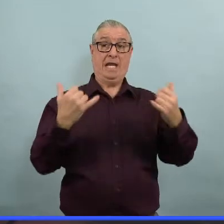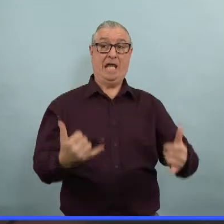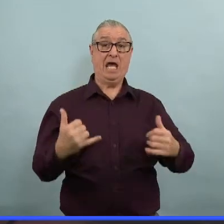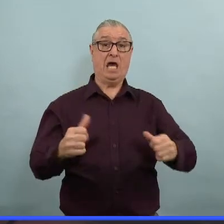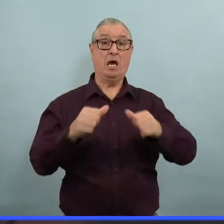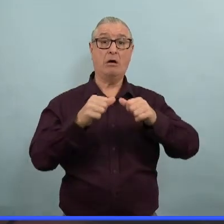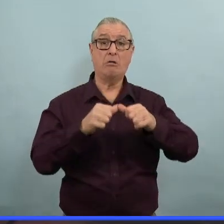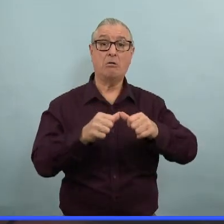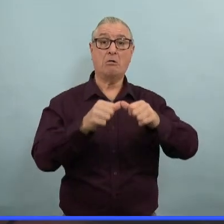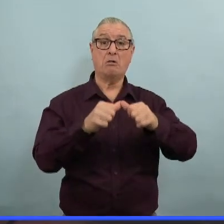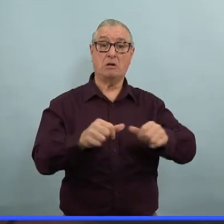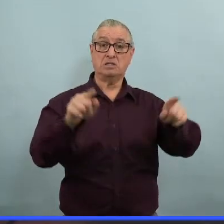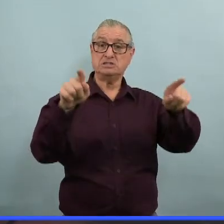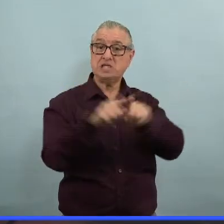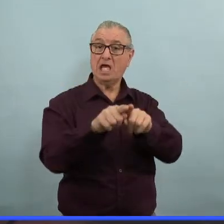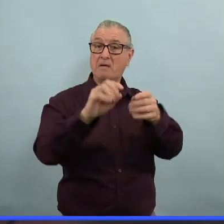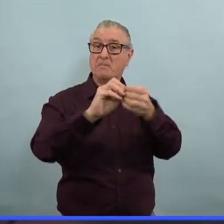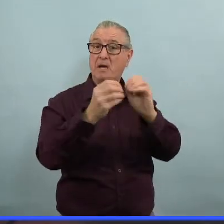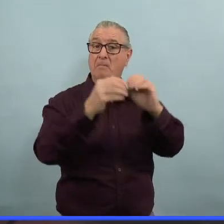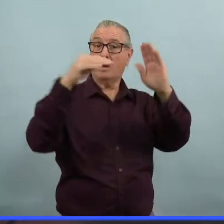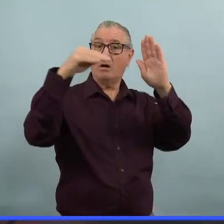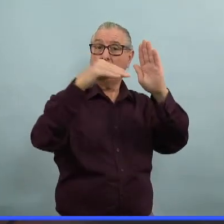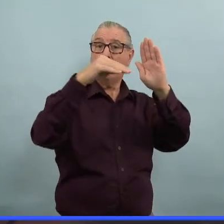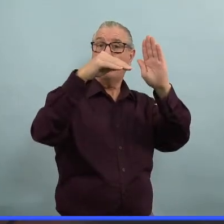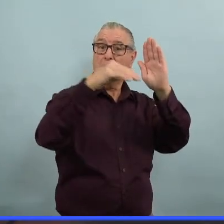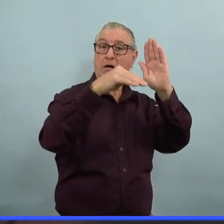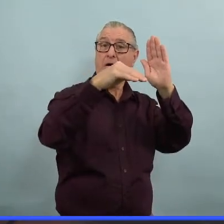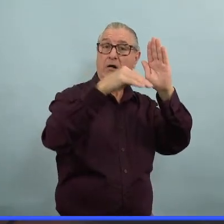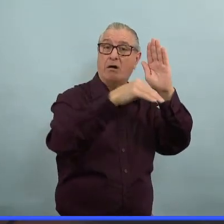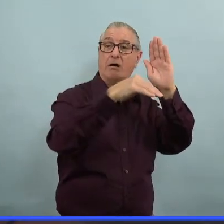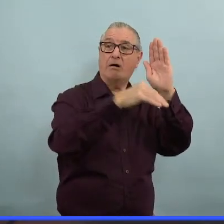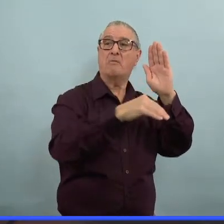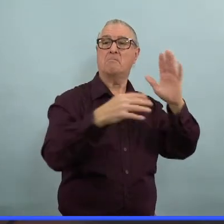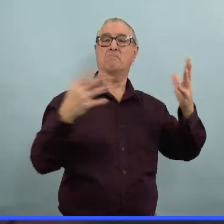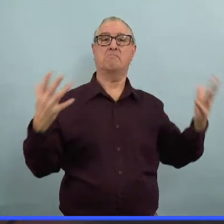that we're looking at a restricting restriction free manitoba by spring